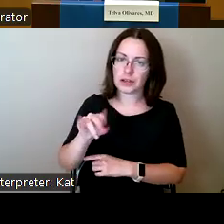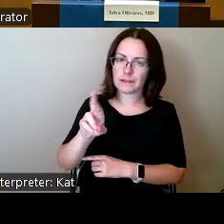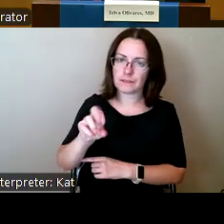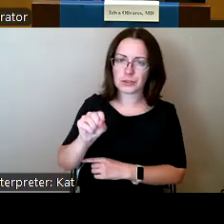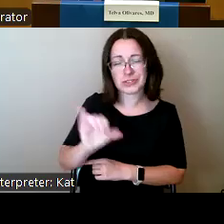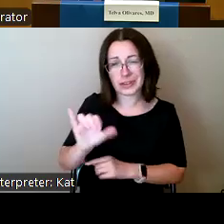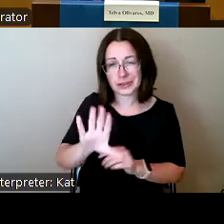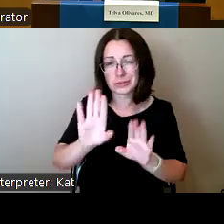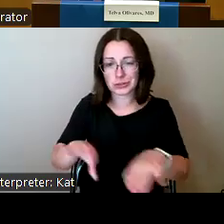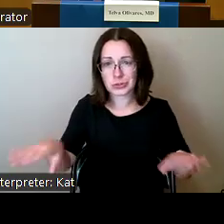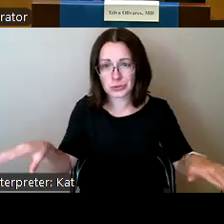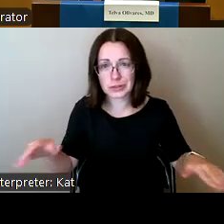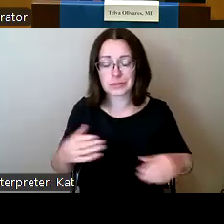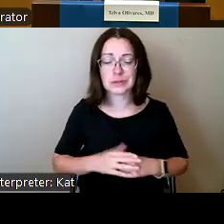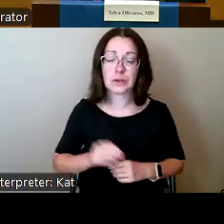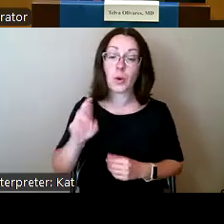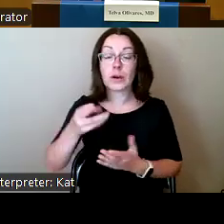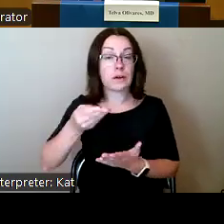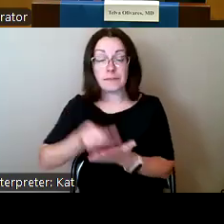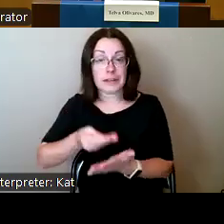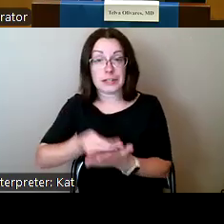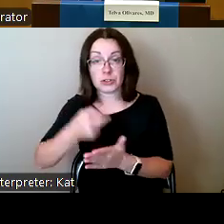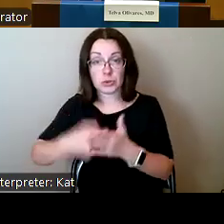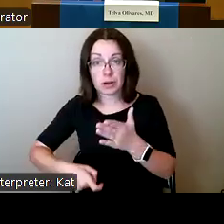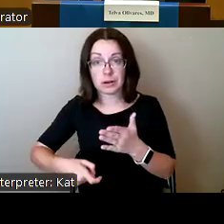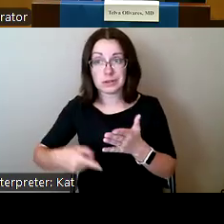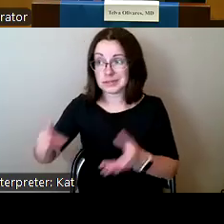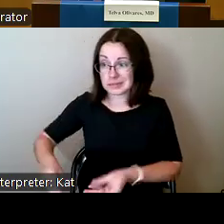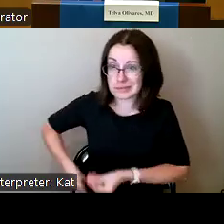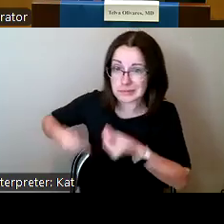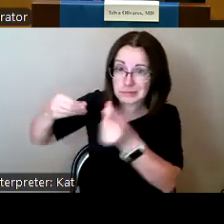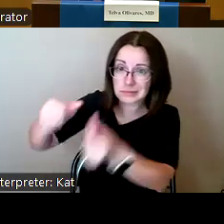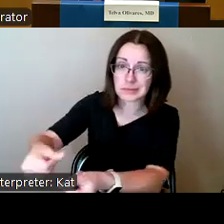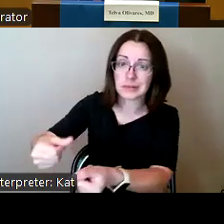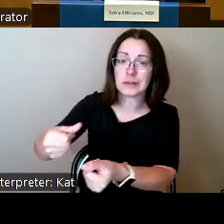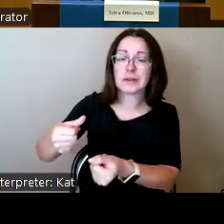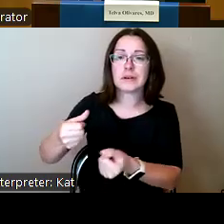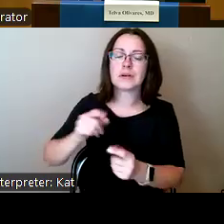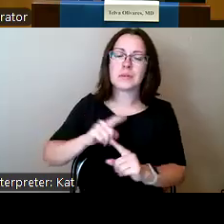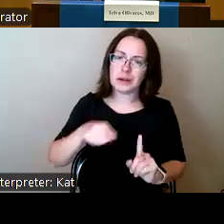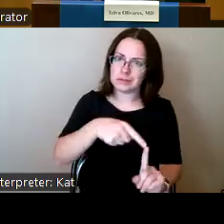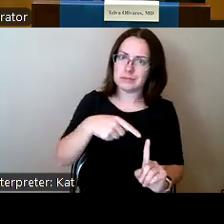uh the financial cost draining one's resources that they hope to be a legacy for their children